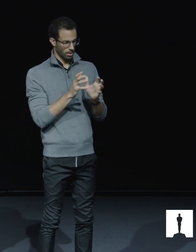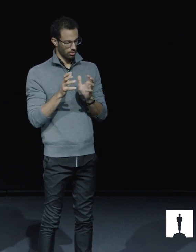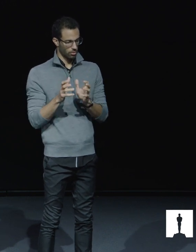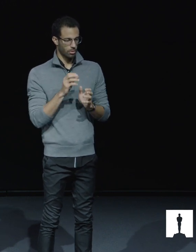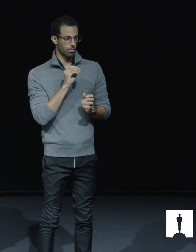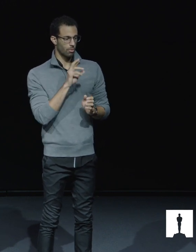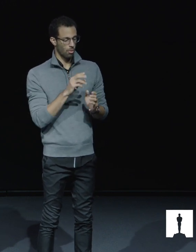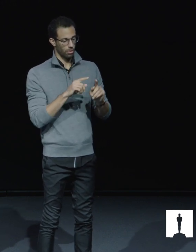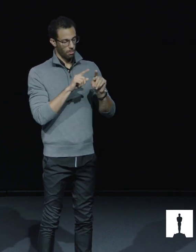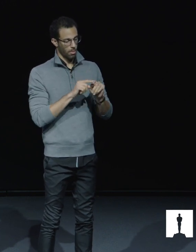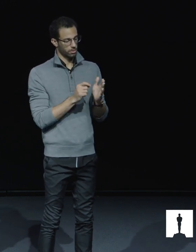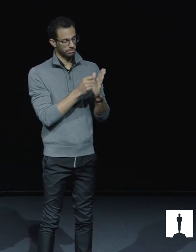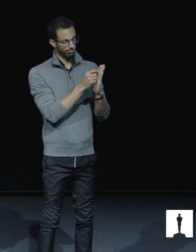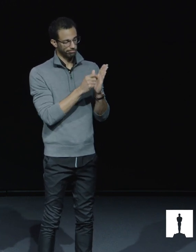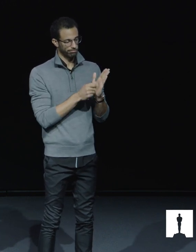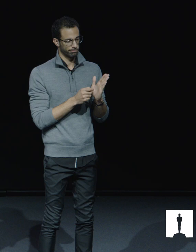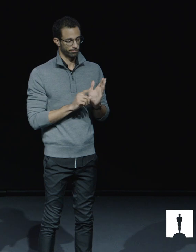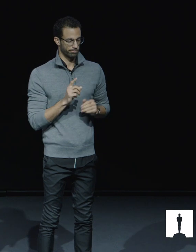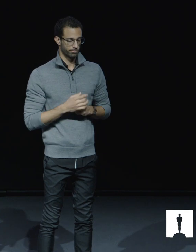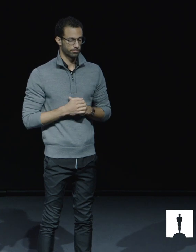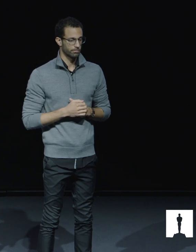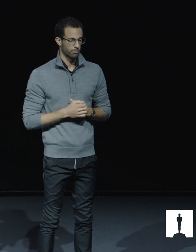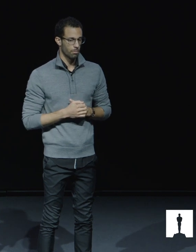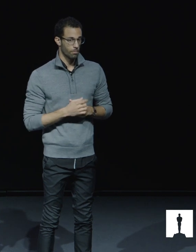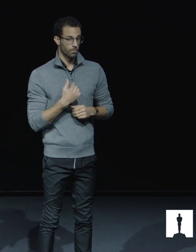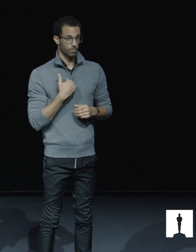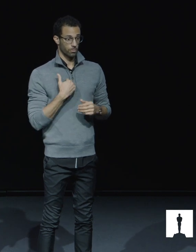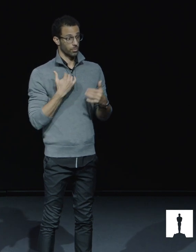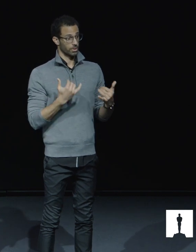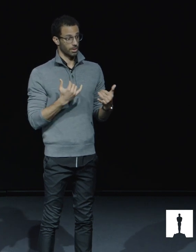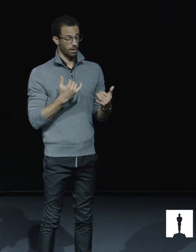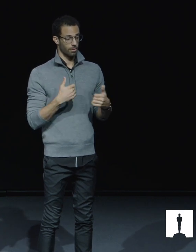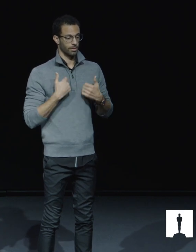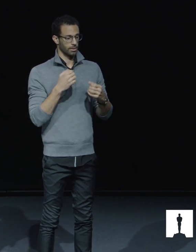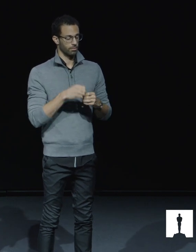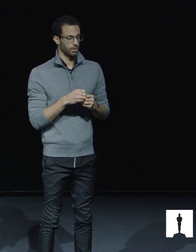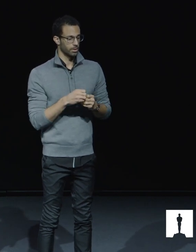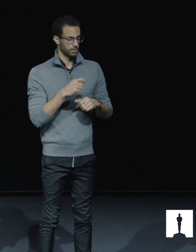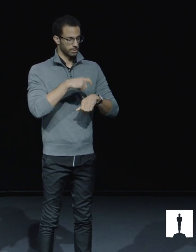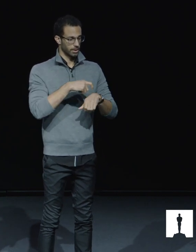checked box. We live in the glorious time of the hot-take, a time where most often than